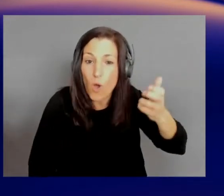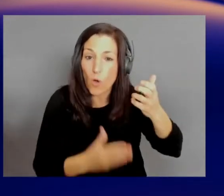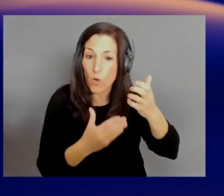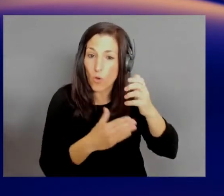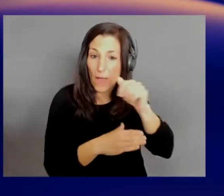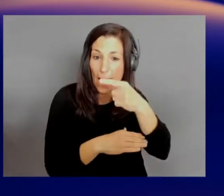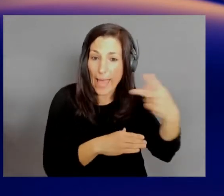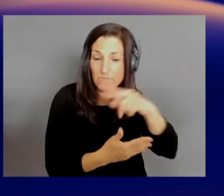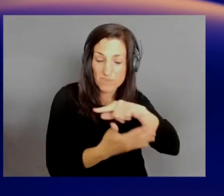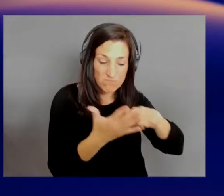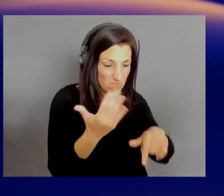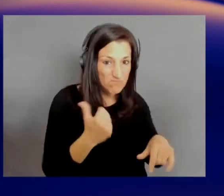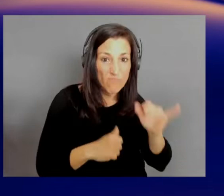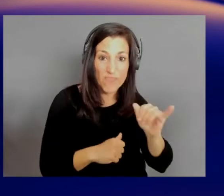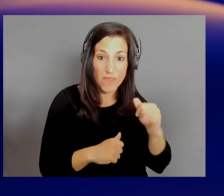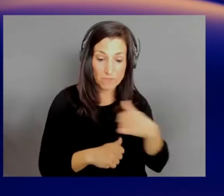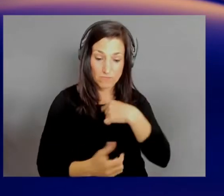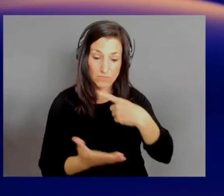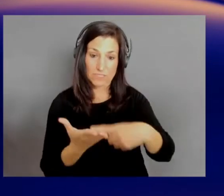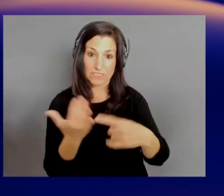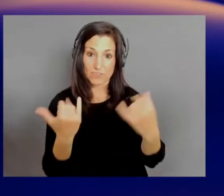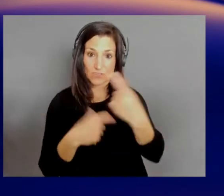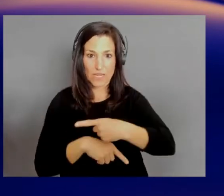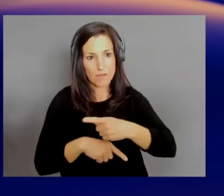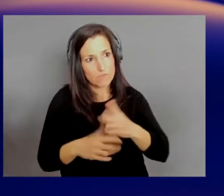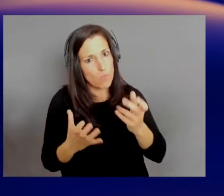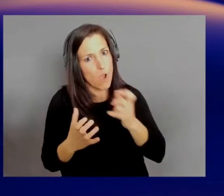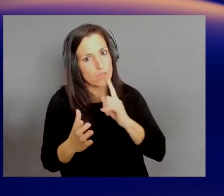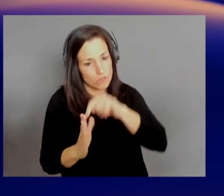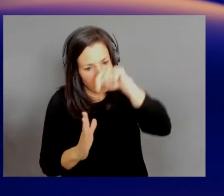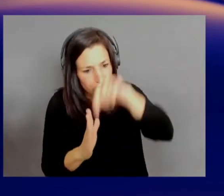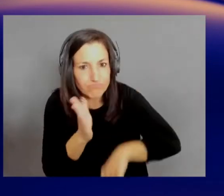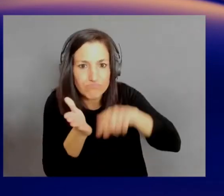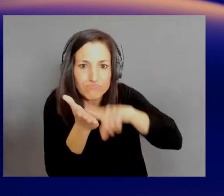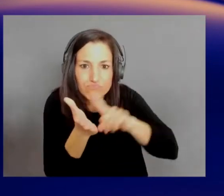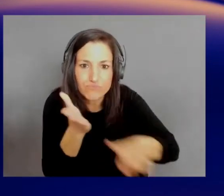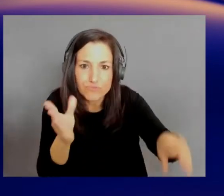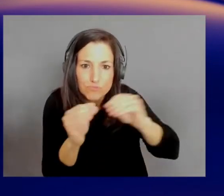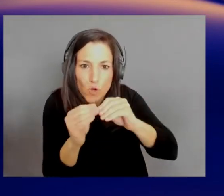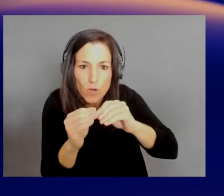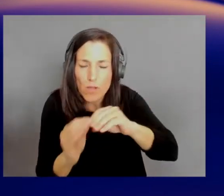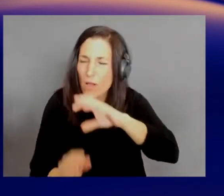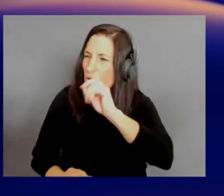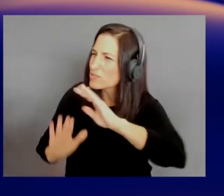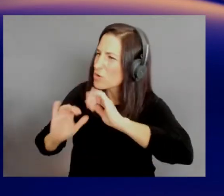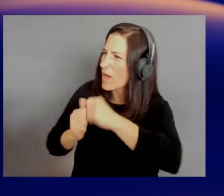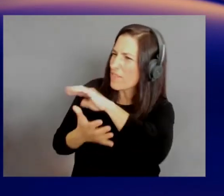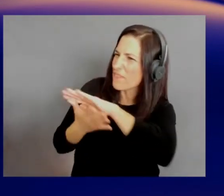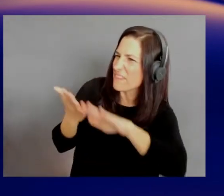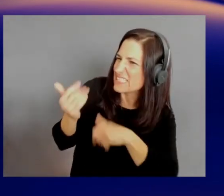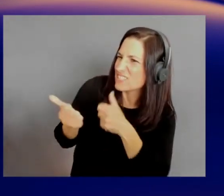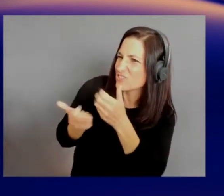Looking forward to diving deep on it. Awesome. So how do these services work together? So one of the big things about